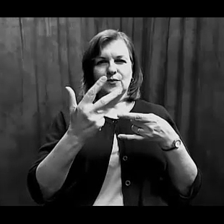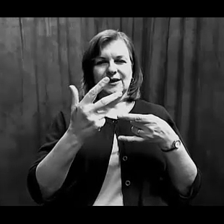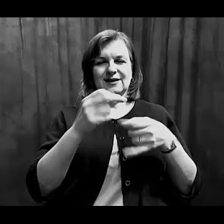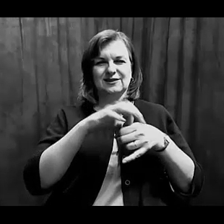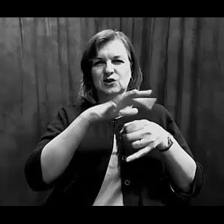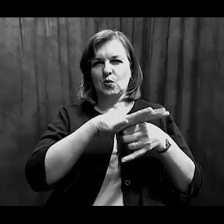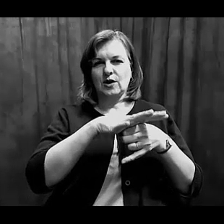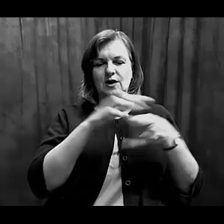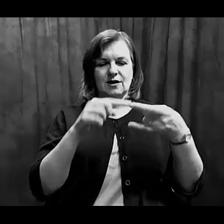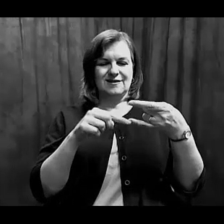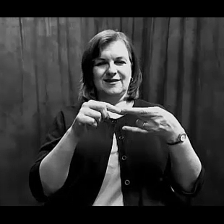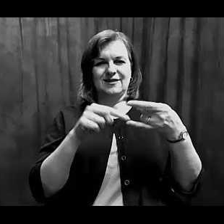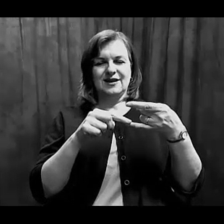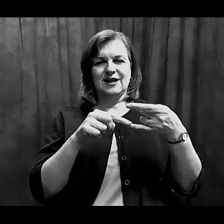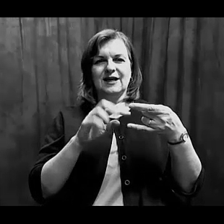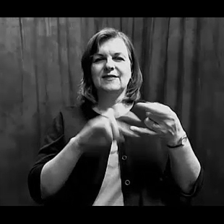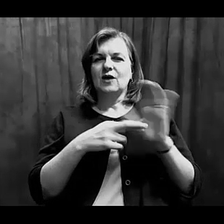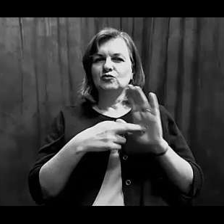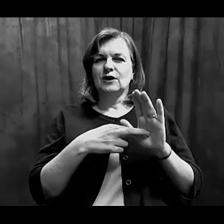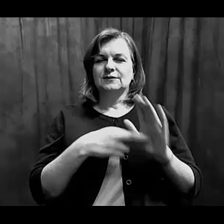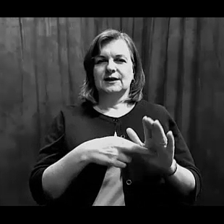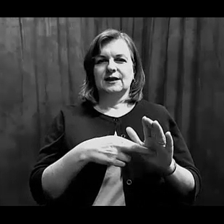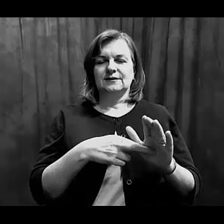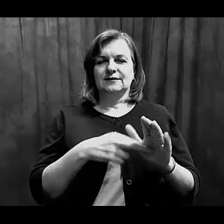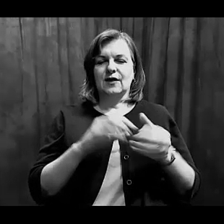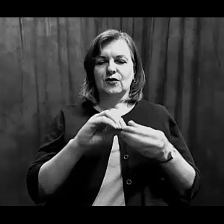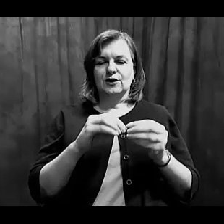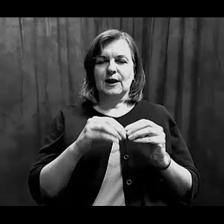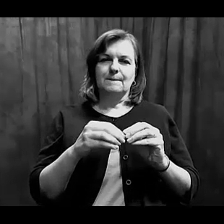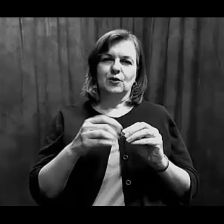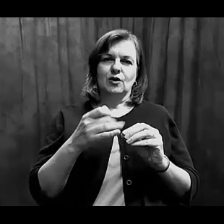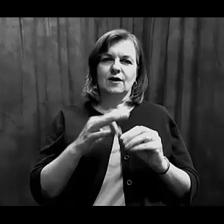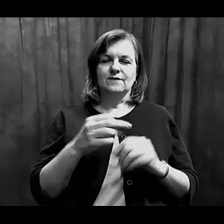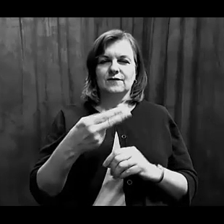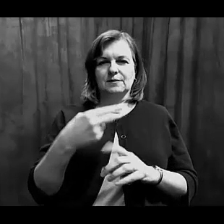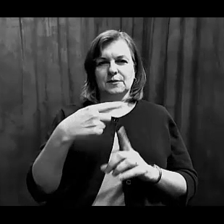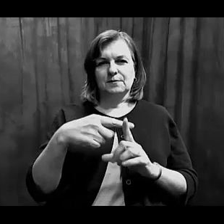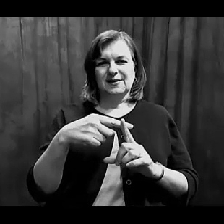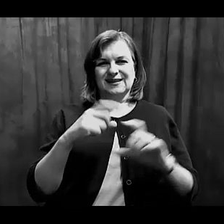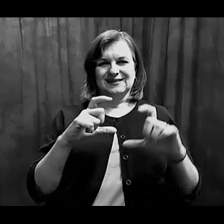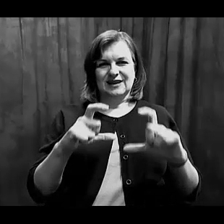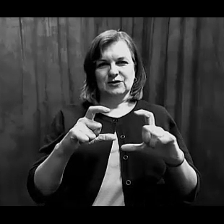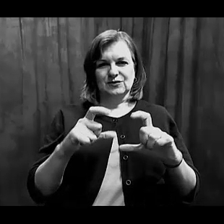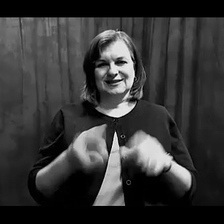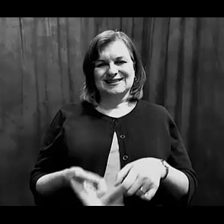at 3 this is actually a 10 X increase in the number